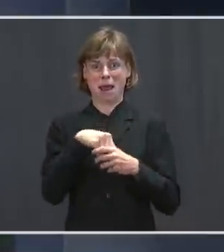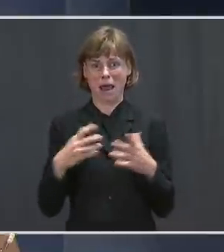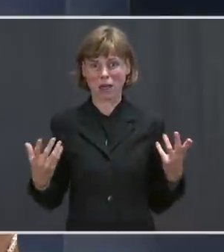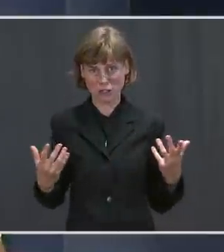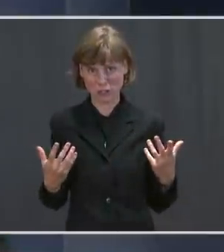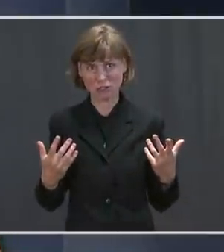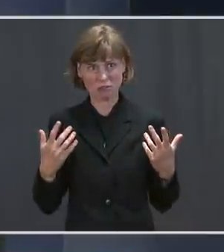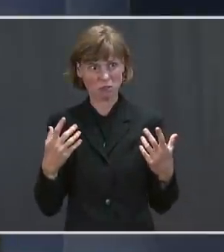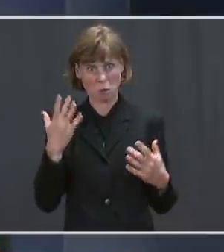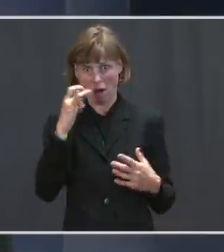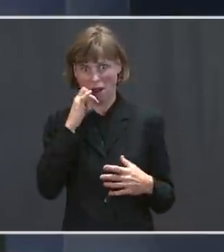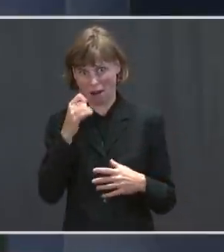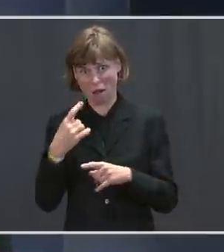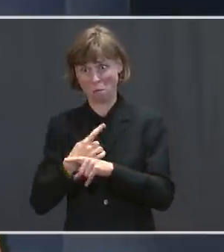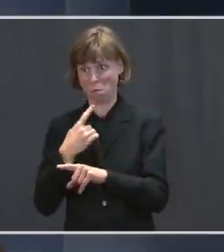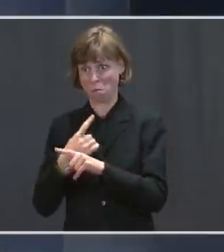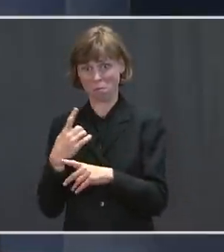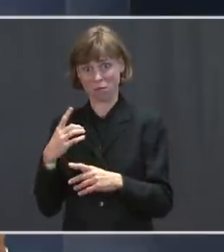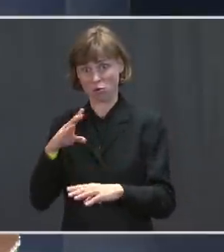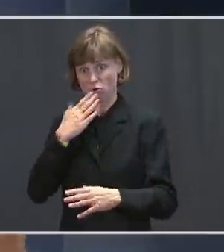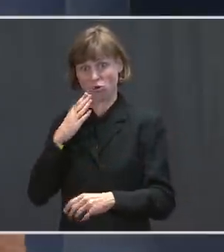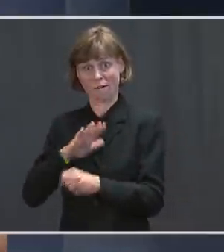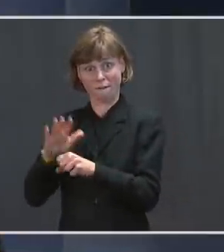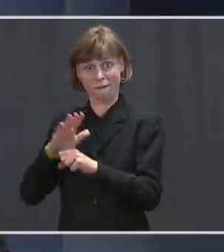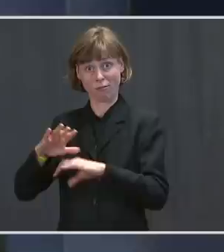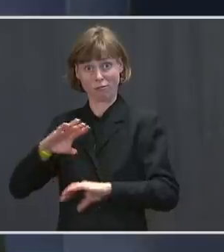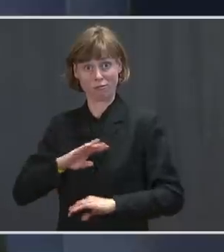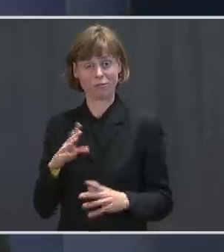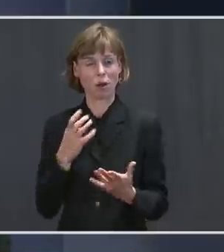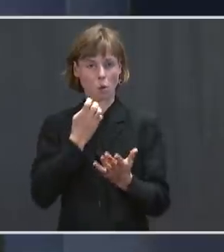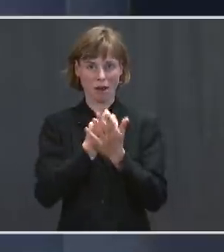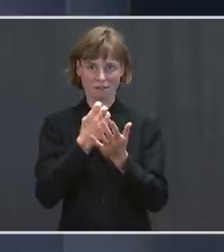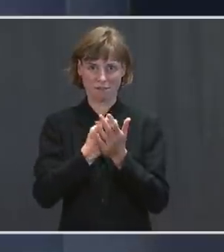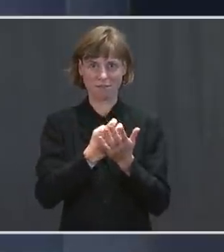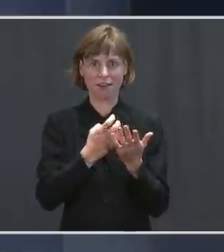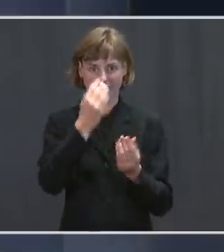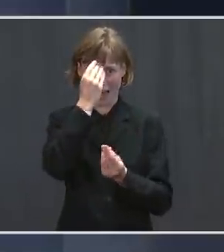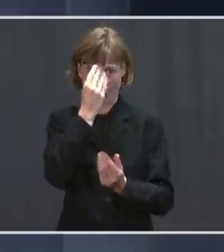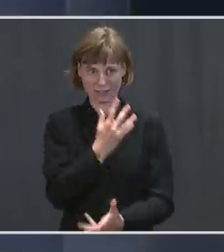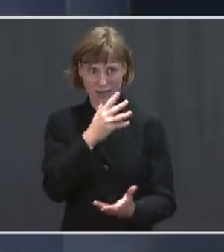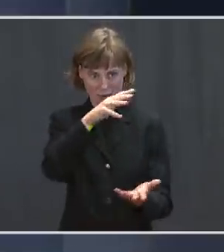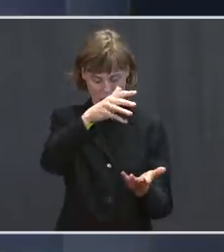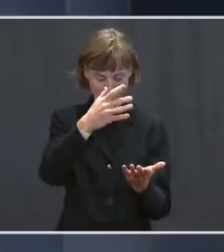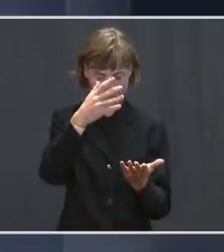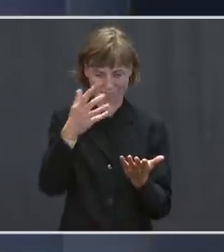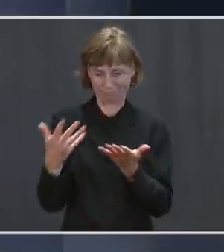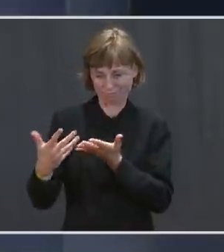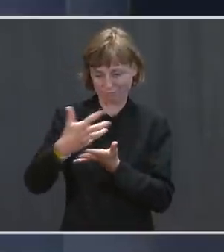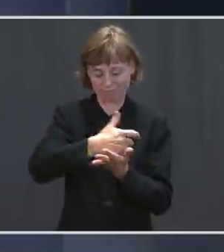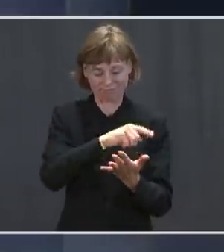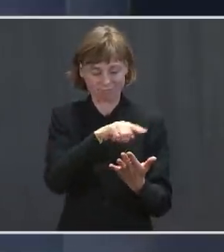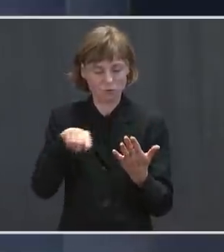Obviously, this is a good question that's asked as economic data comes out. So, I just wanted to highlight a couple of pieces for all of you.